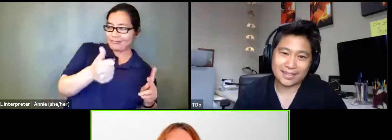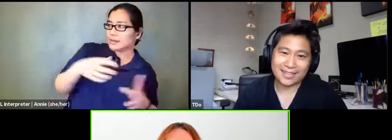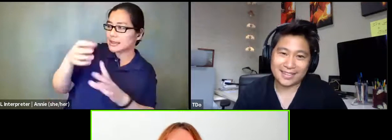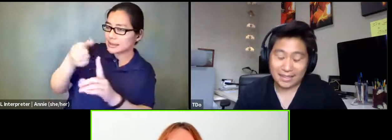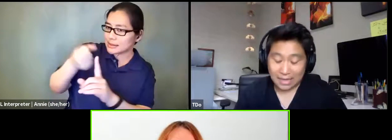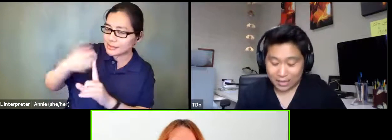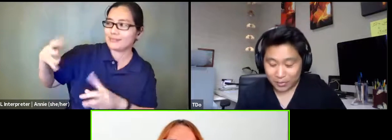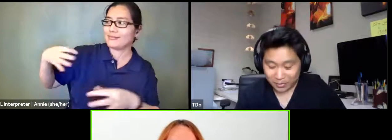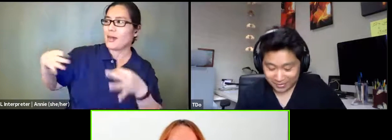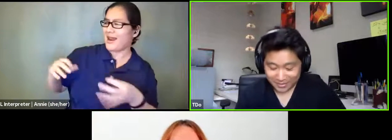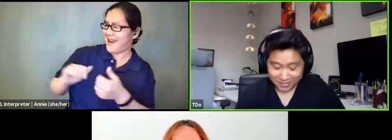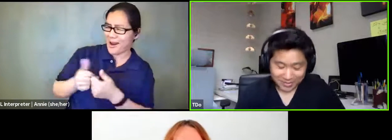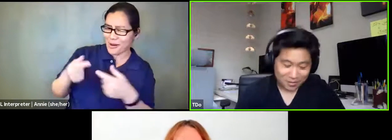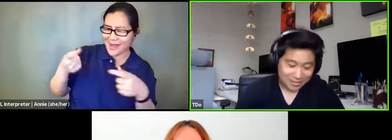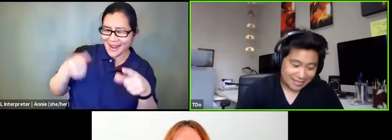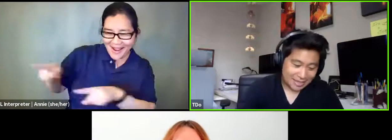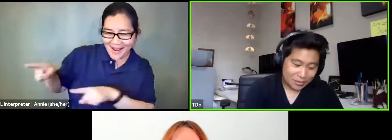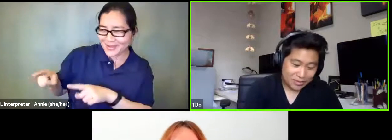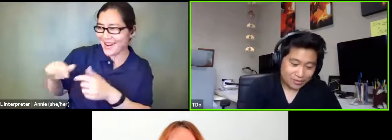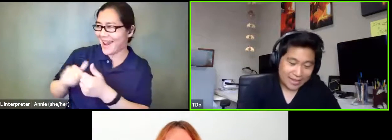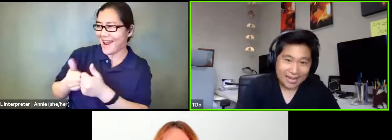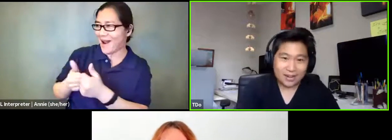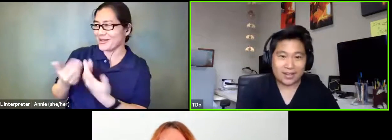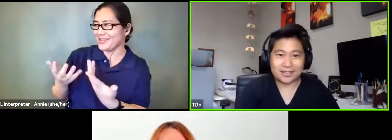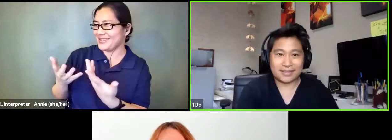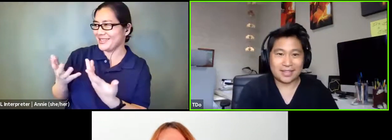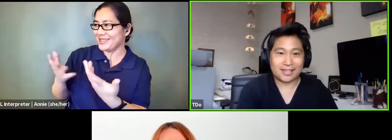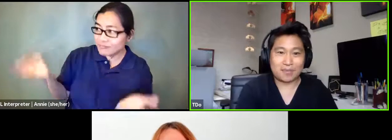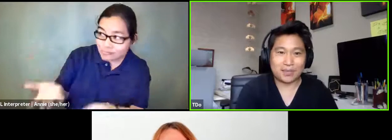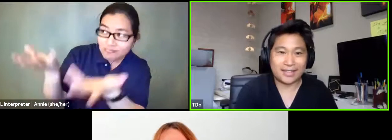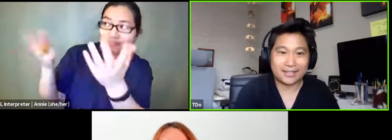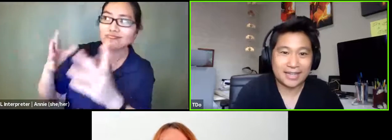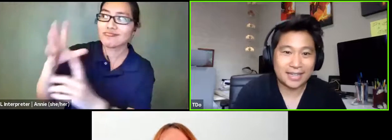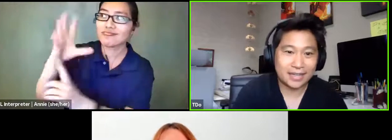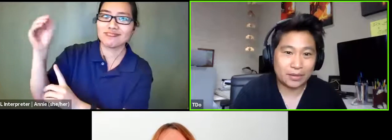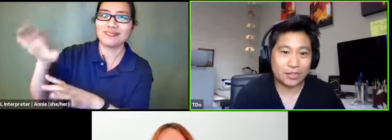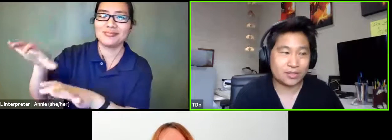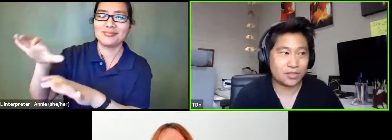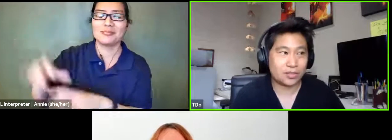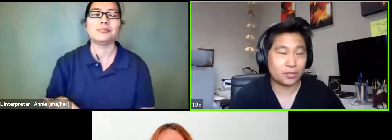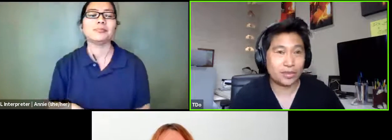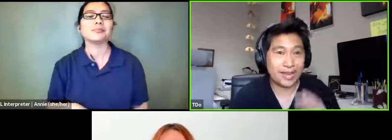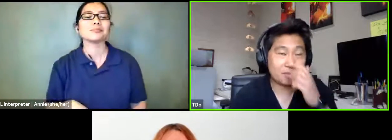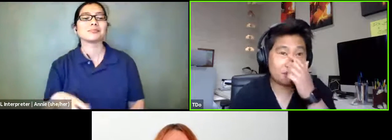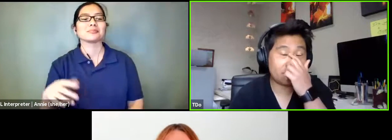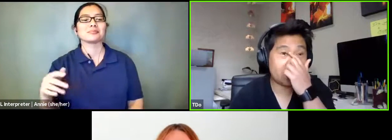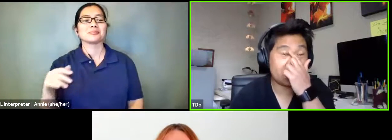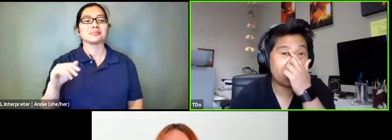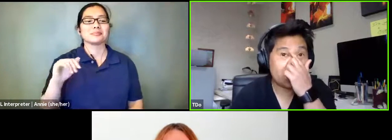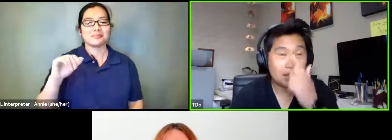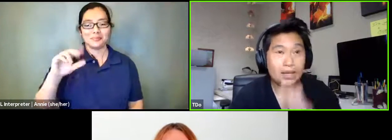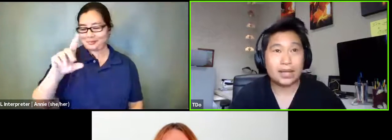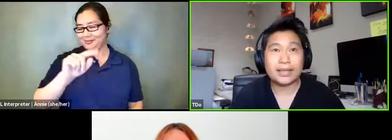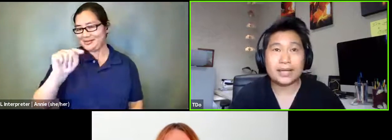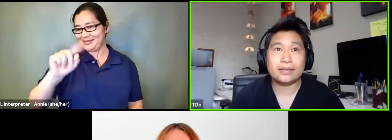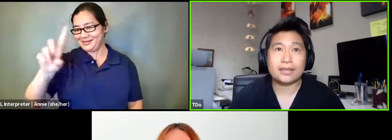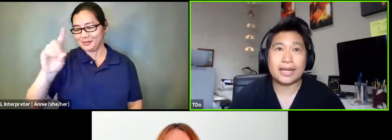TDo: I will say it was definitely ad hoc and not planned and really ebb and flow. Again,